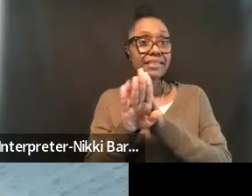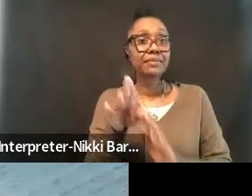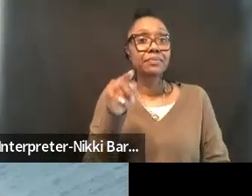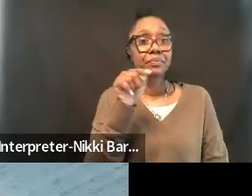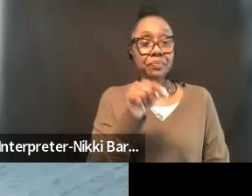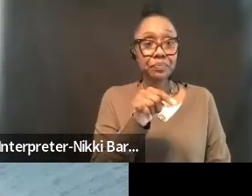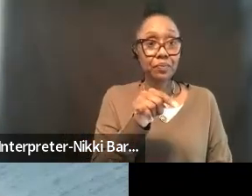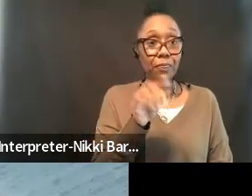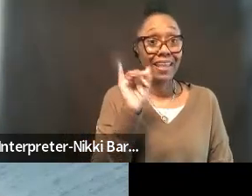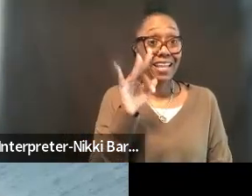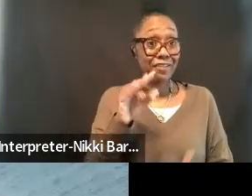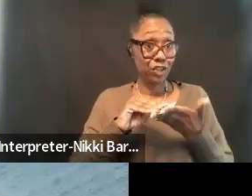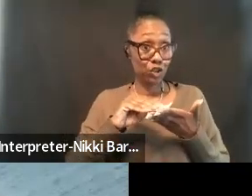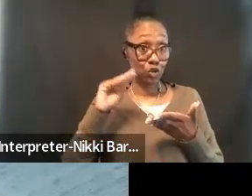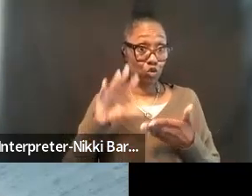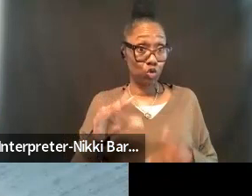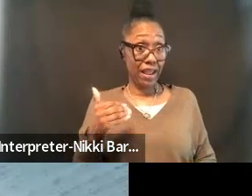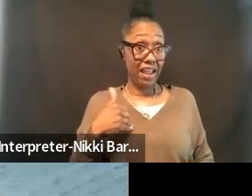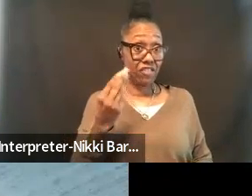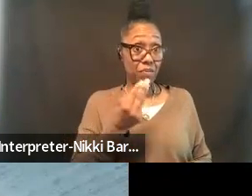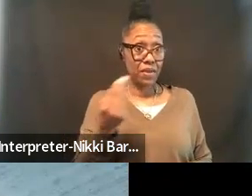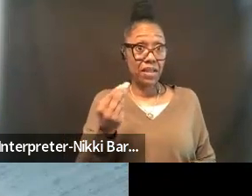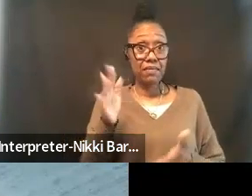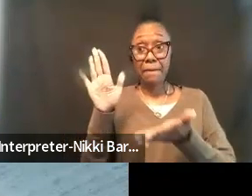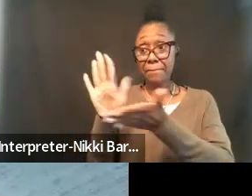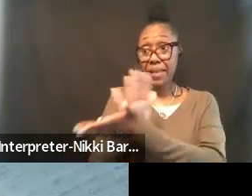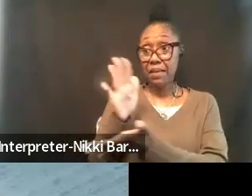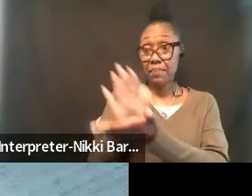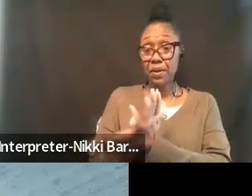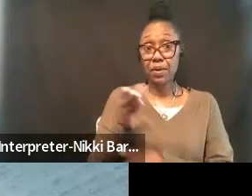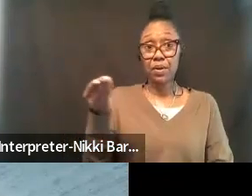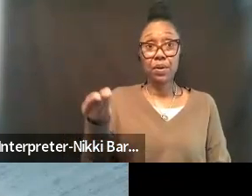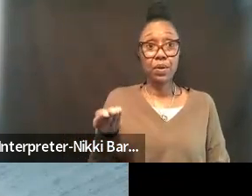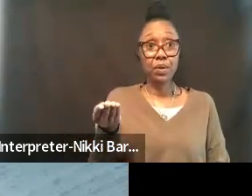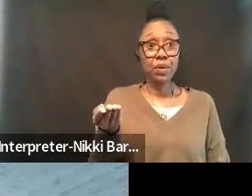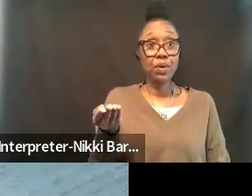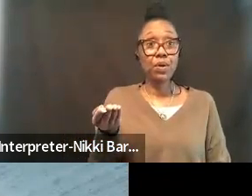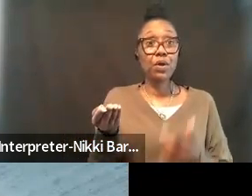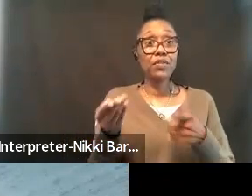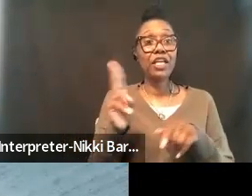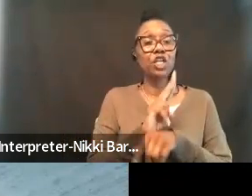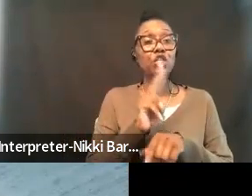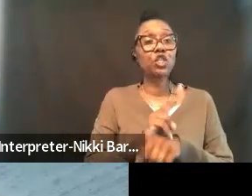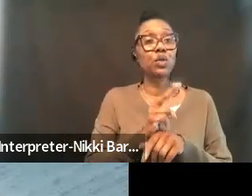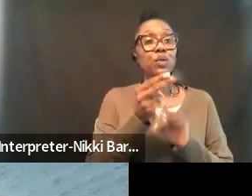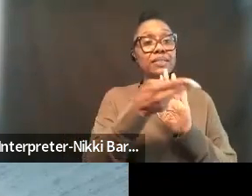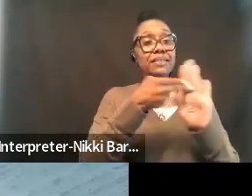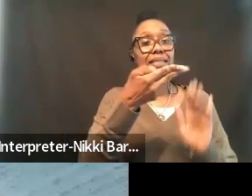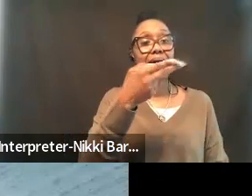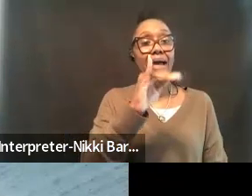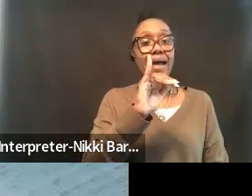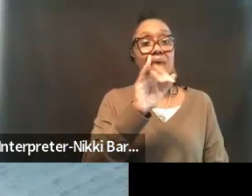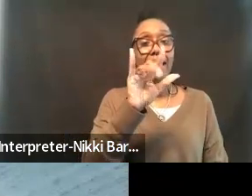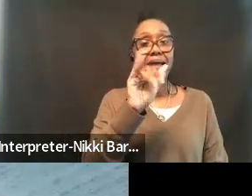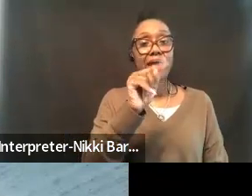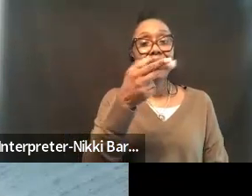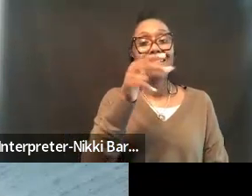If the student had materials that were paper based, they could use highlighter tape. And then again, adopted pencils.